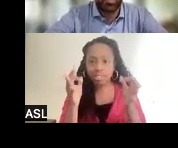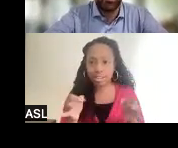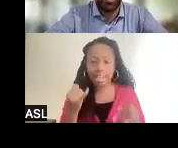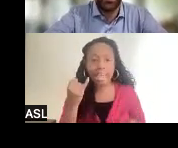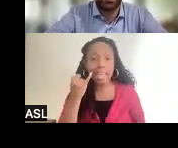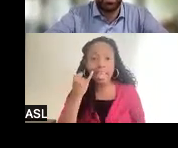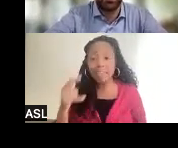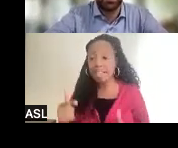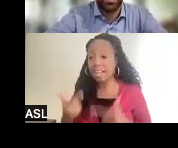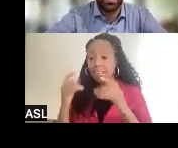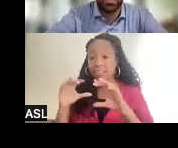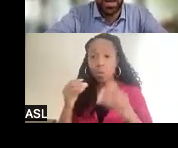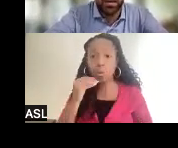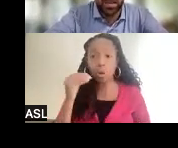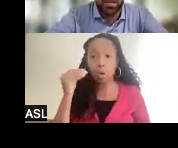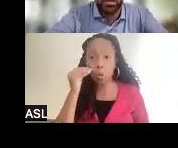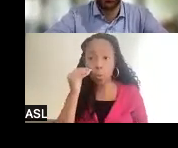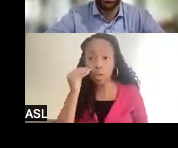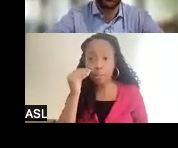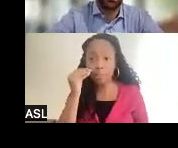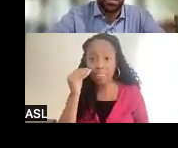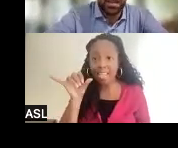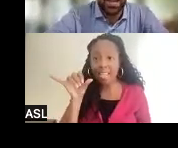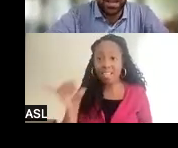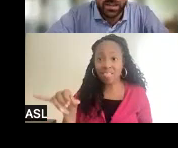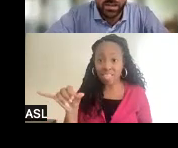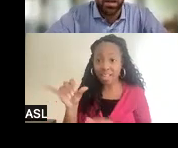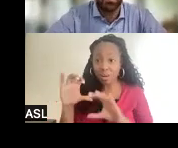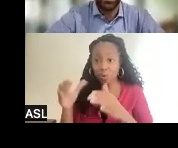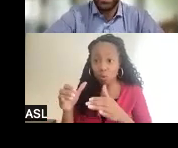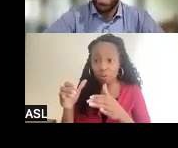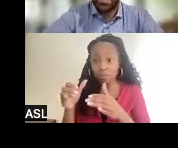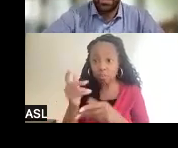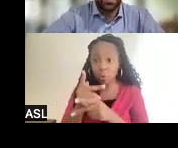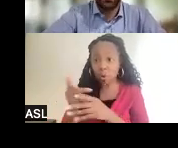group home is supposed to take their benefits so they'll take their SSI income and they'll even